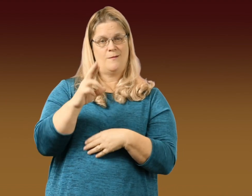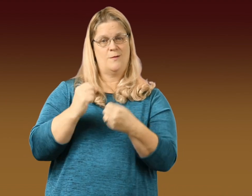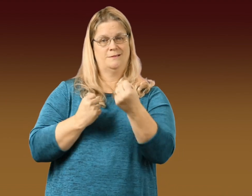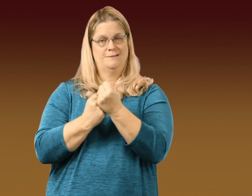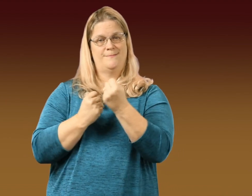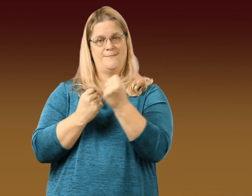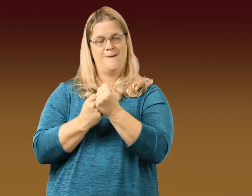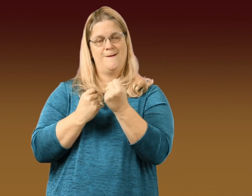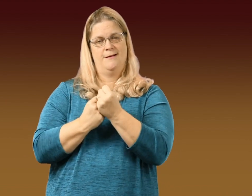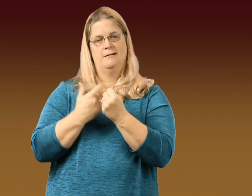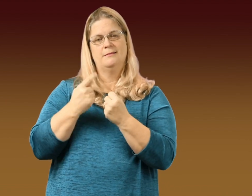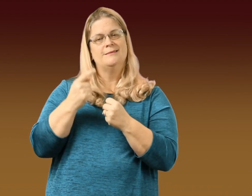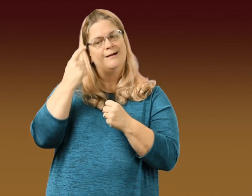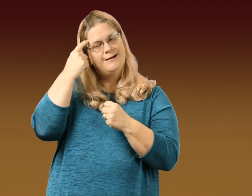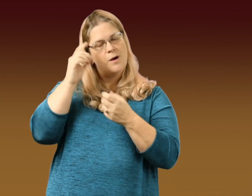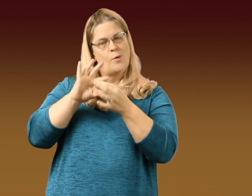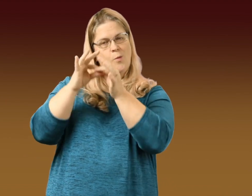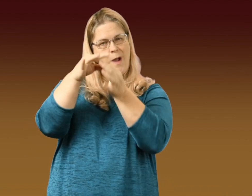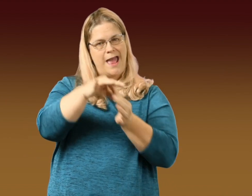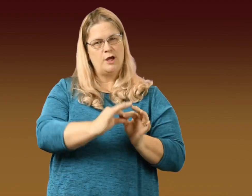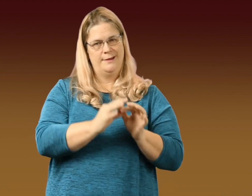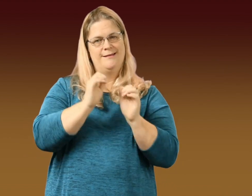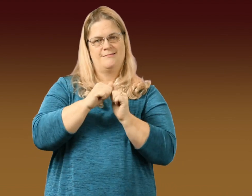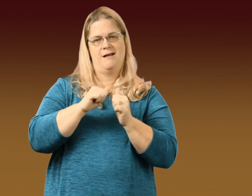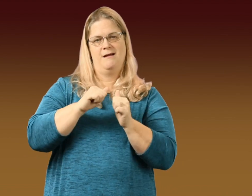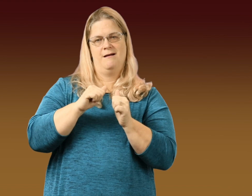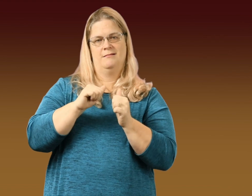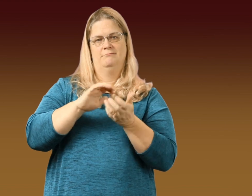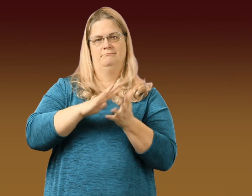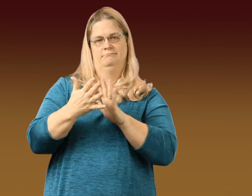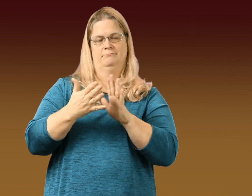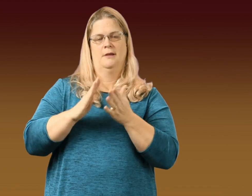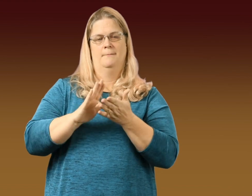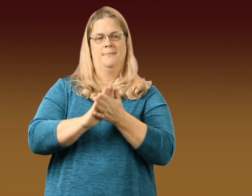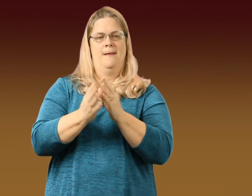and/or support, the wiring within the brain can become permanent.